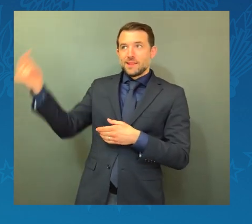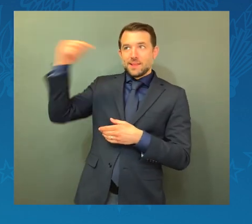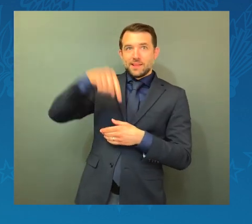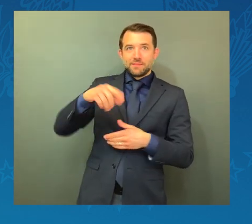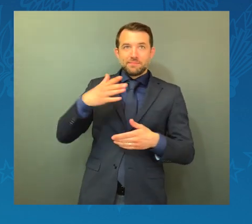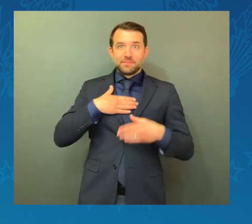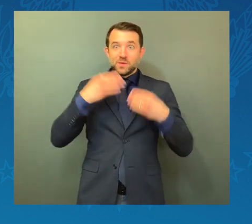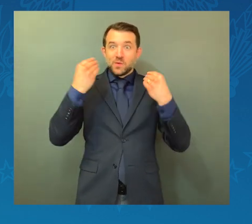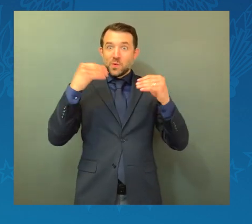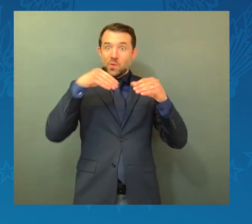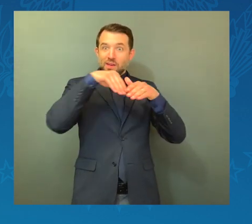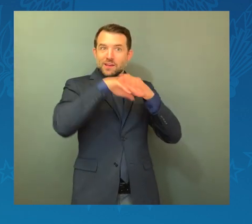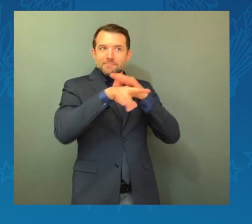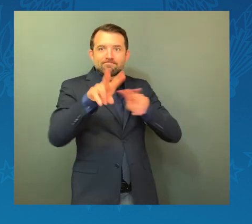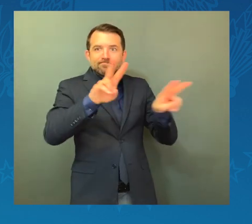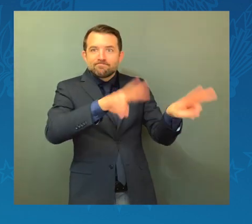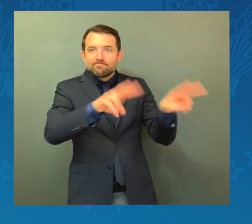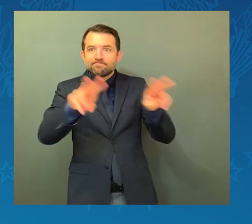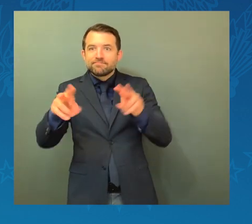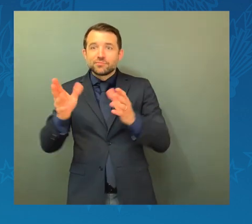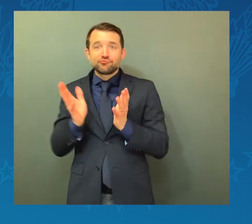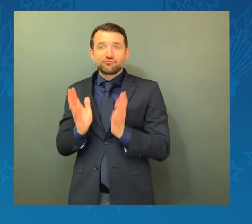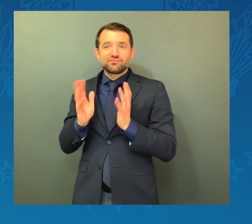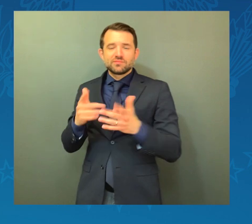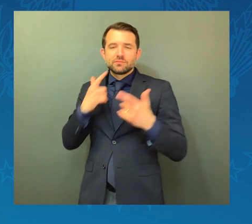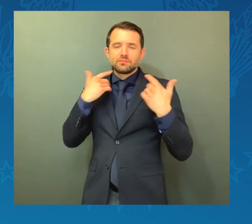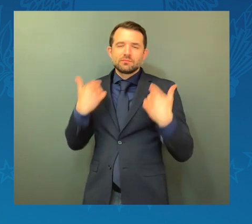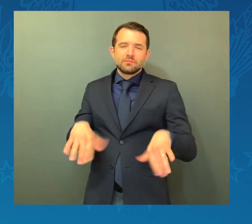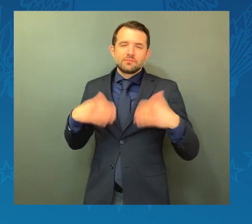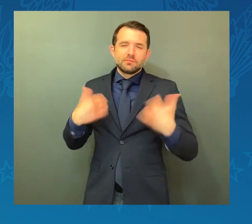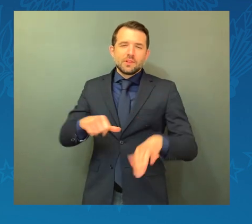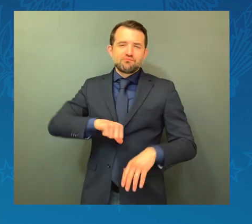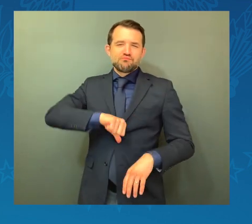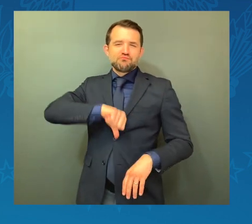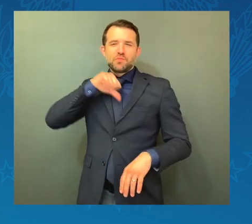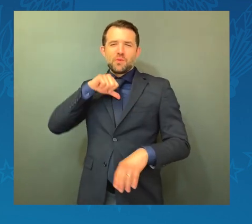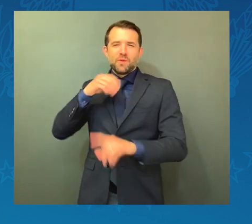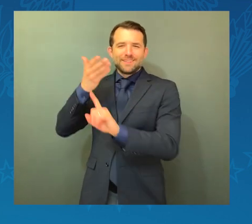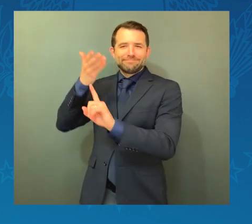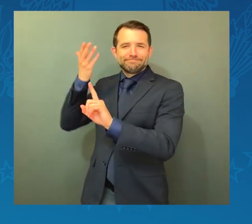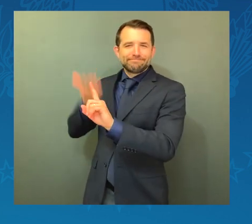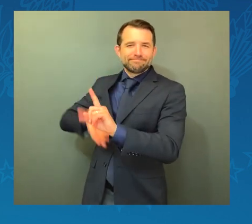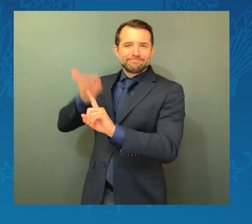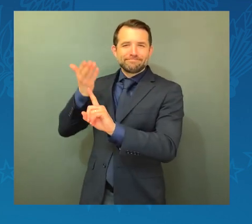and we are so proud to have heard this was a special visit for me